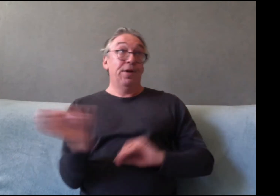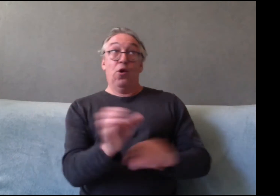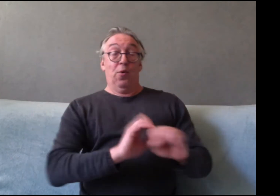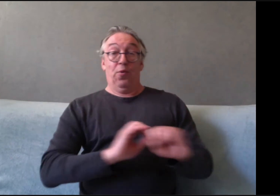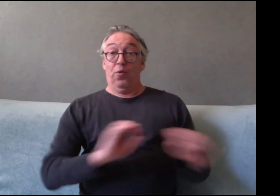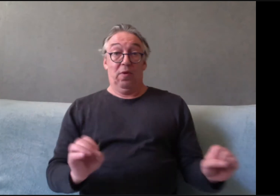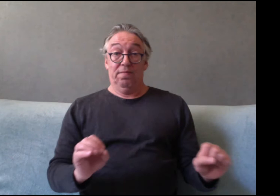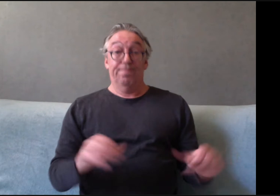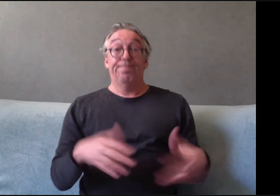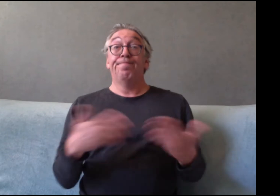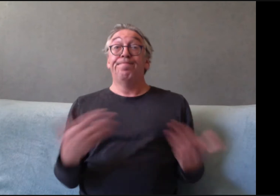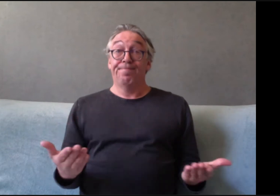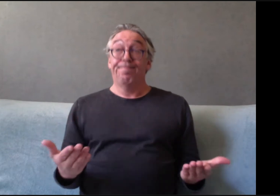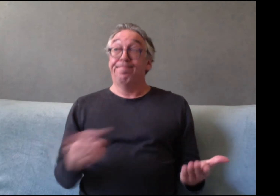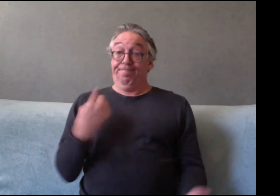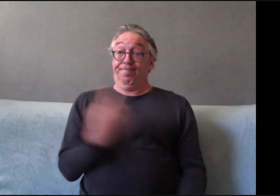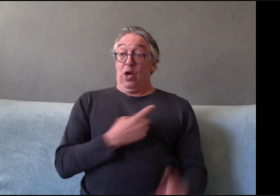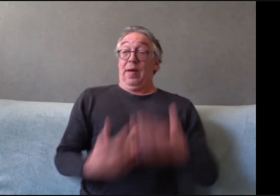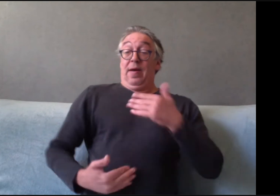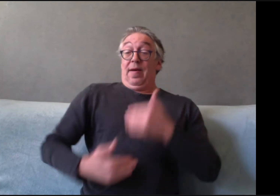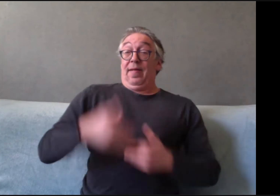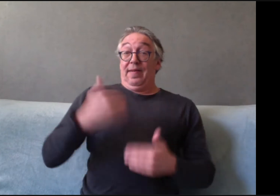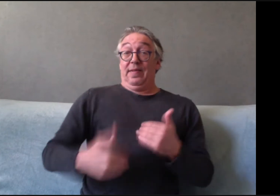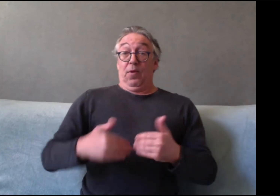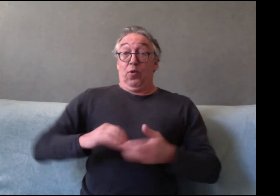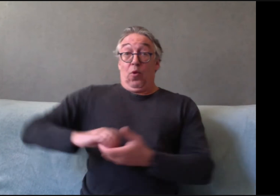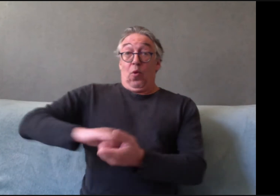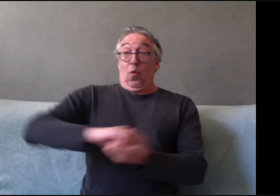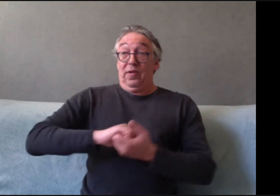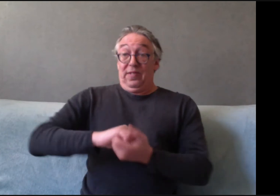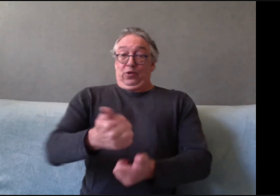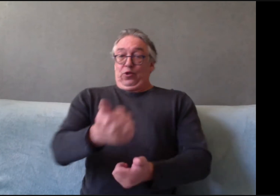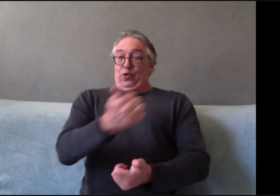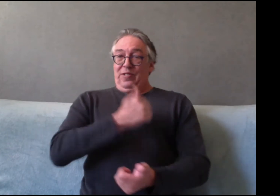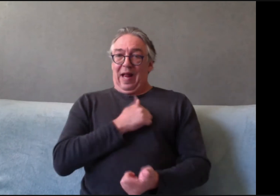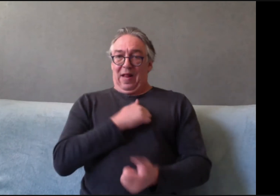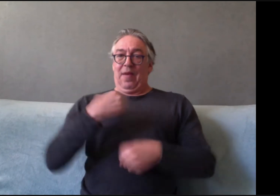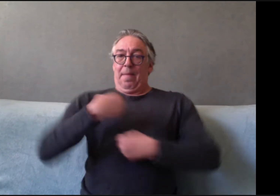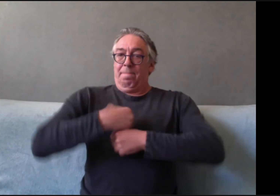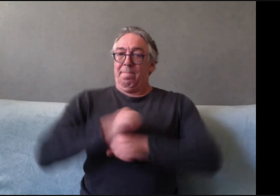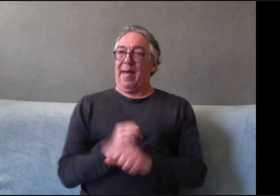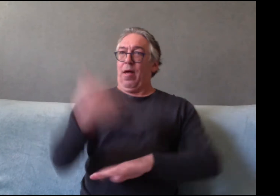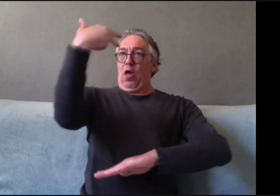by disseminating accessible videos on social networks.